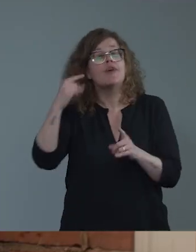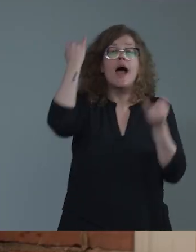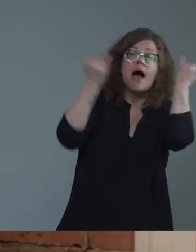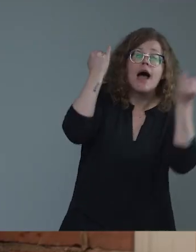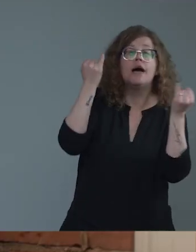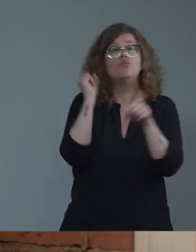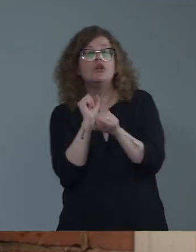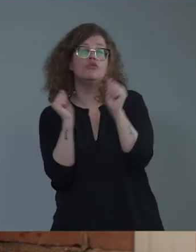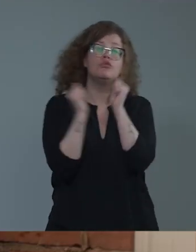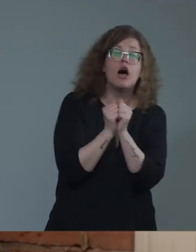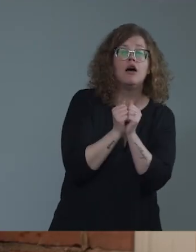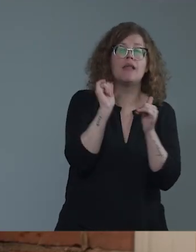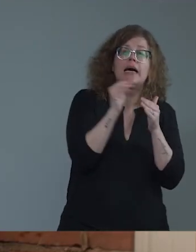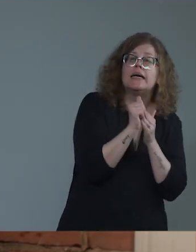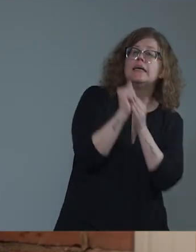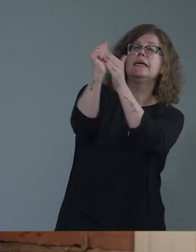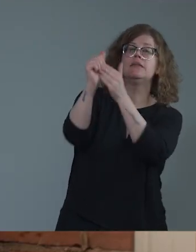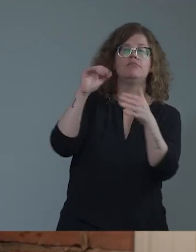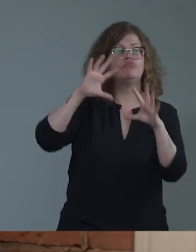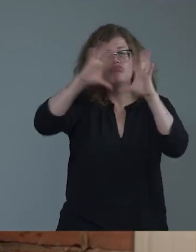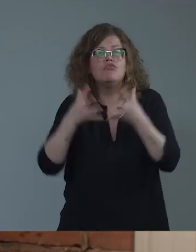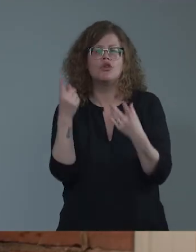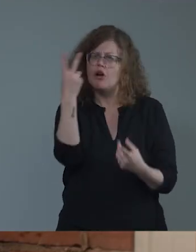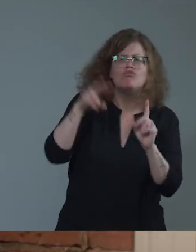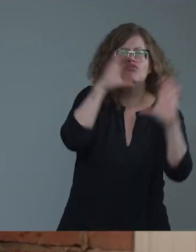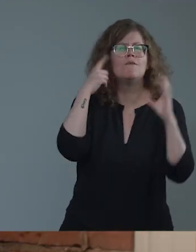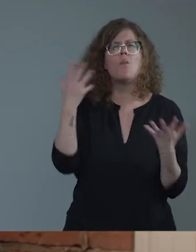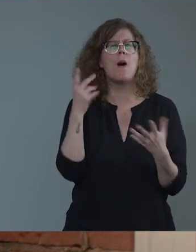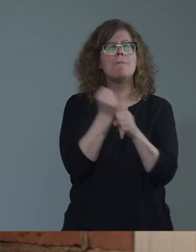you toward an outcome that you're looking for. The more that you have that written down and agreed